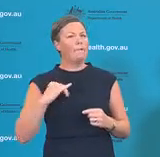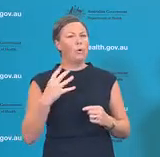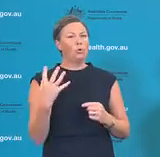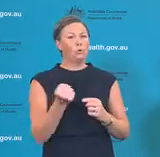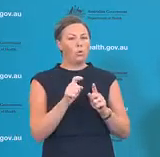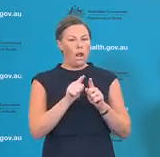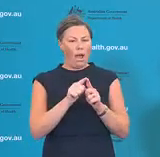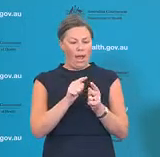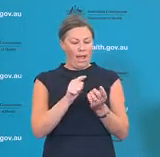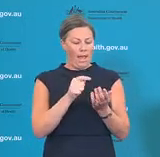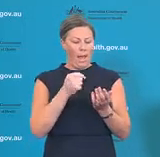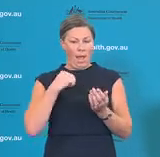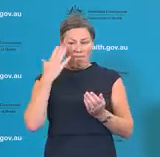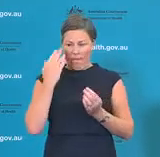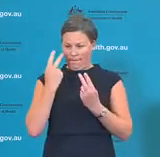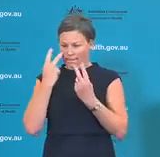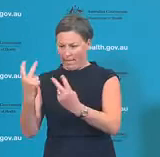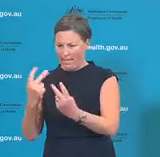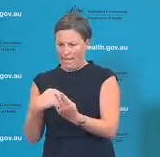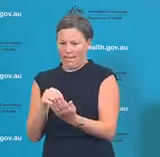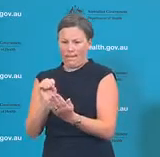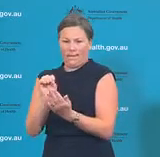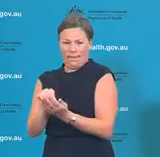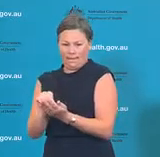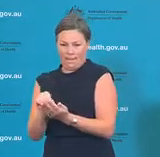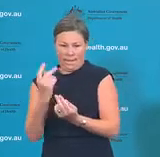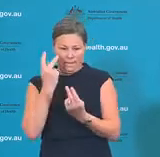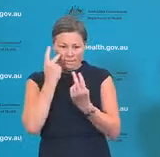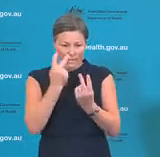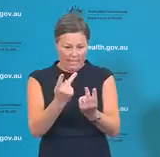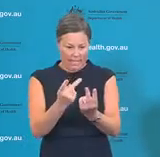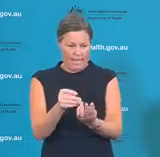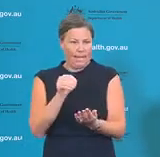just in case they do come up with this situation and they're then asked to